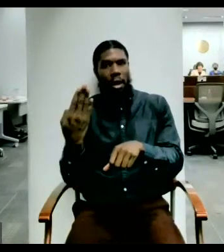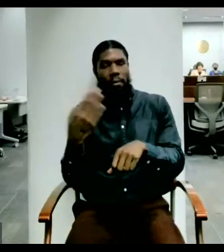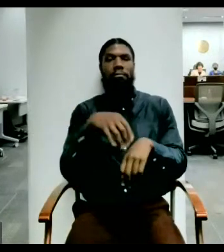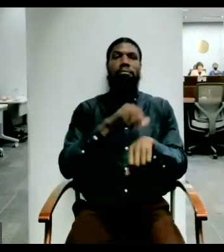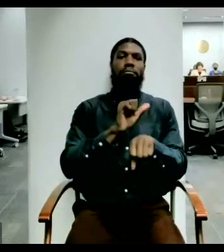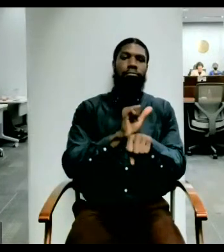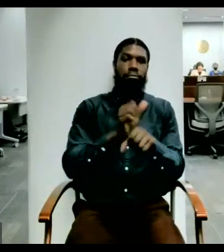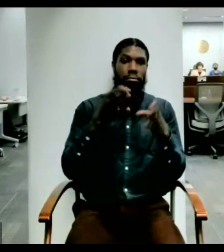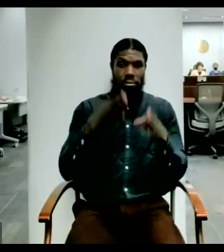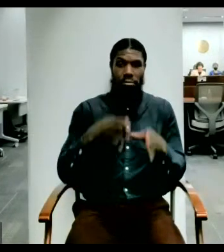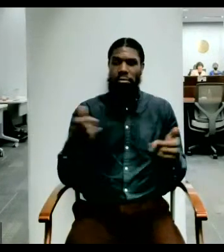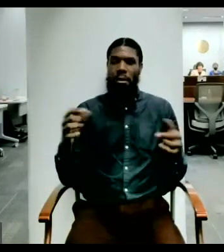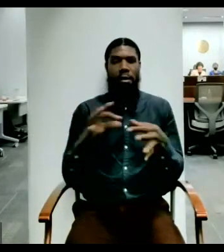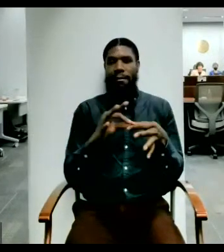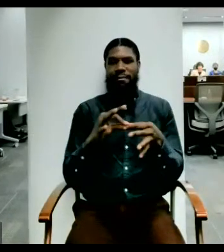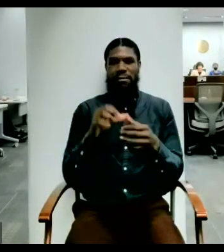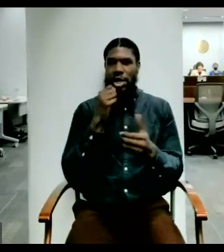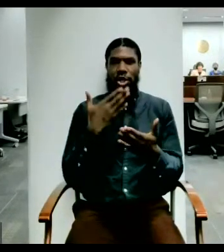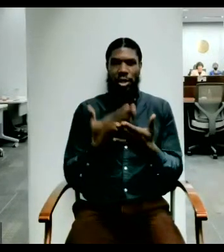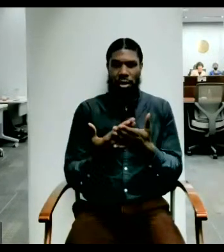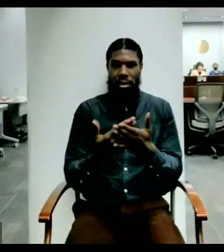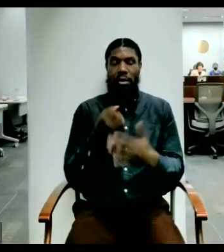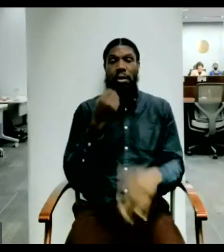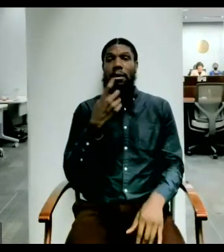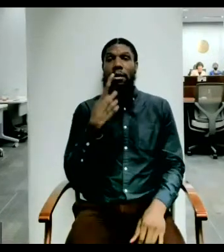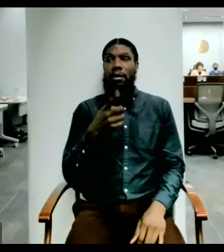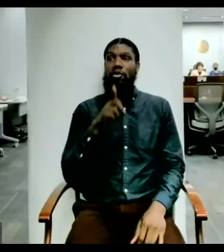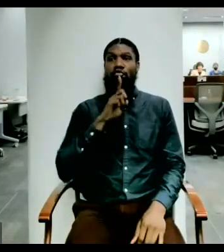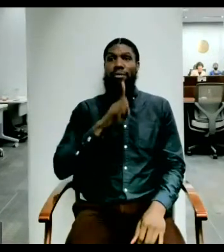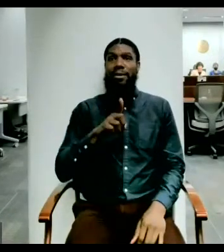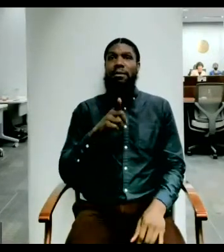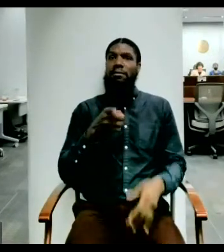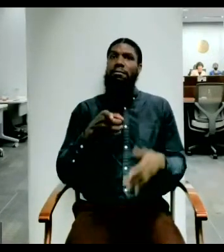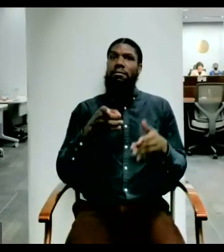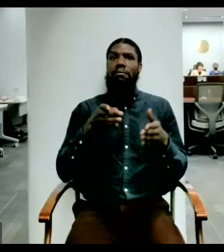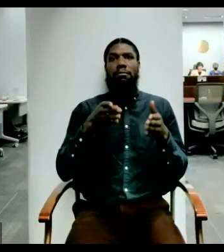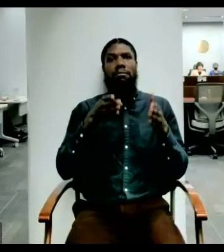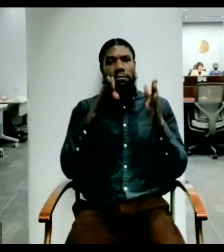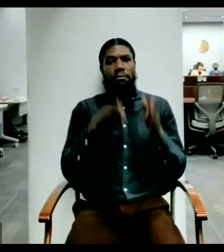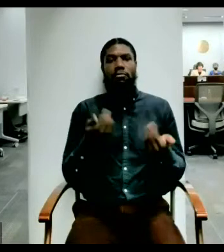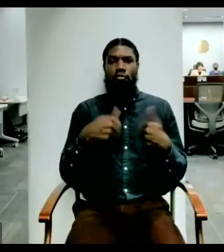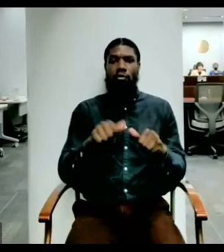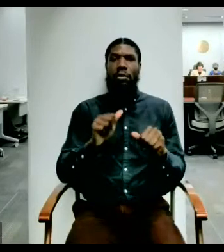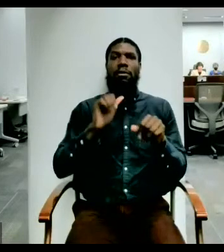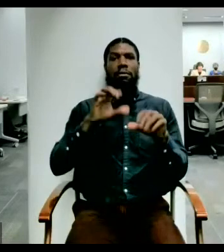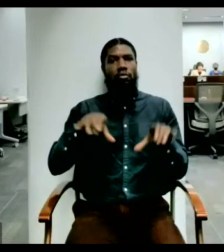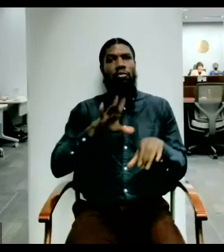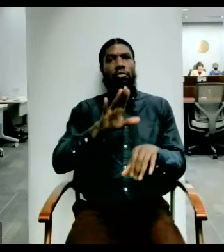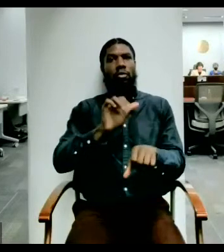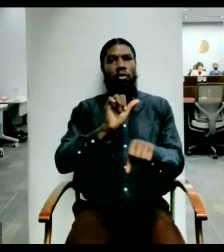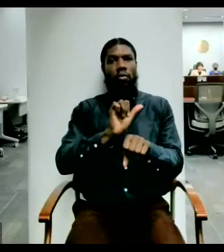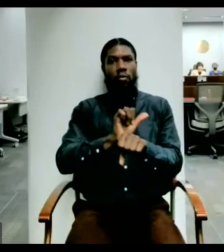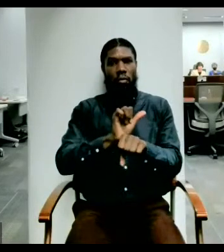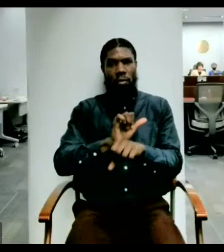own clients is doing work really under their own control as opposed to higher paid workers and we